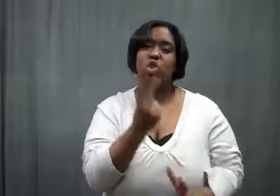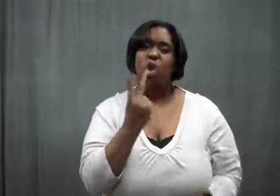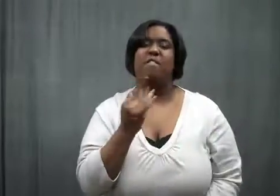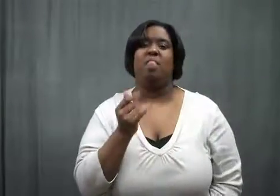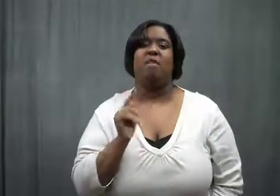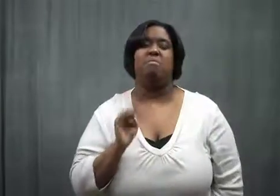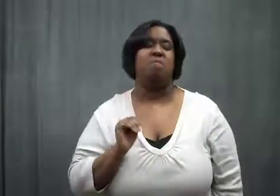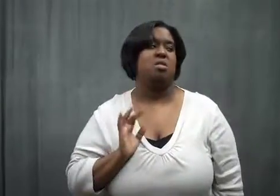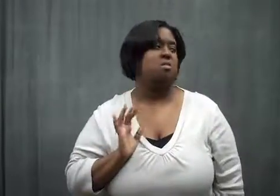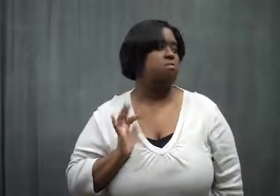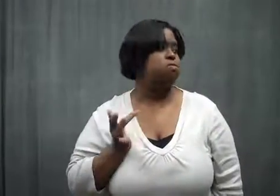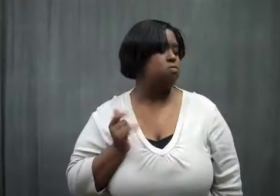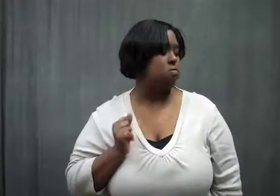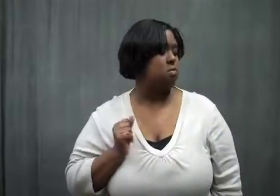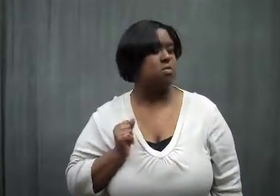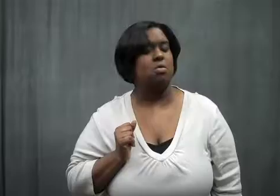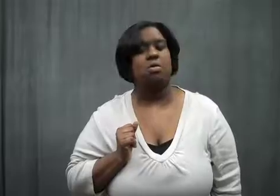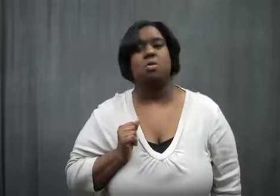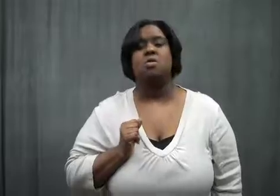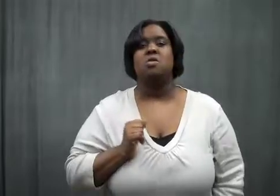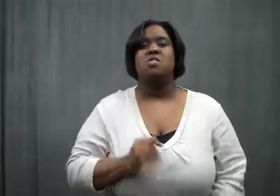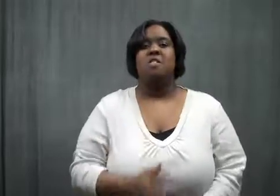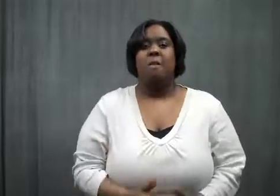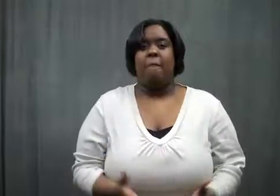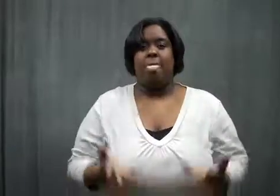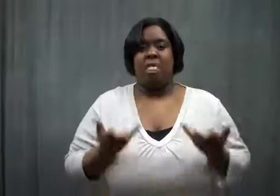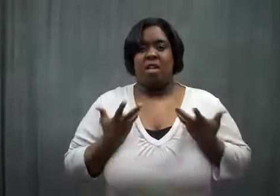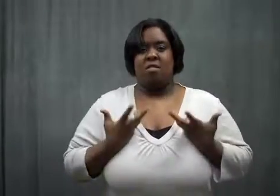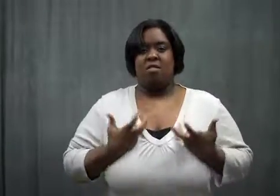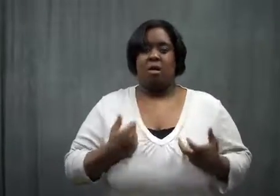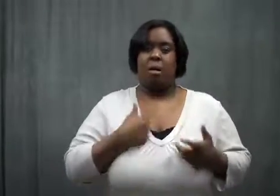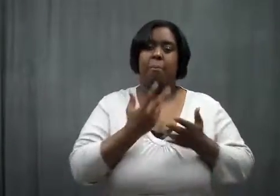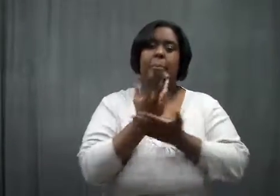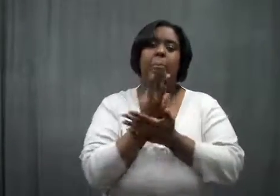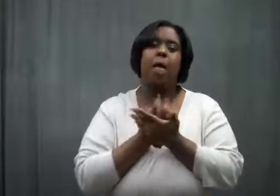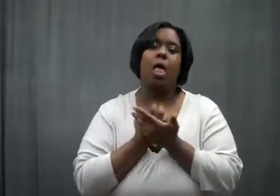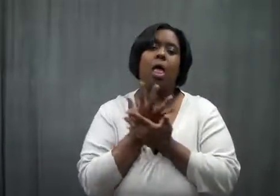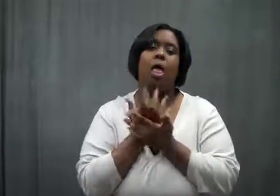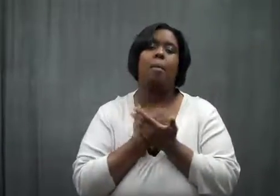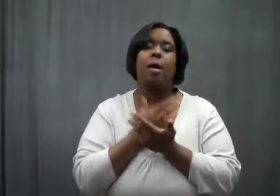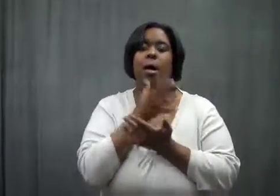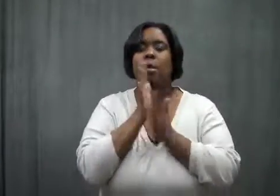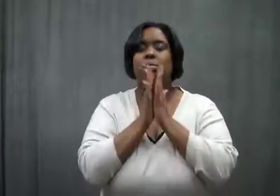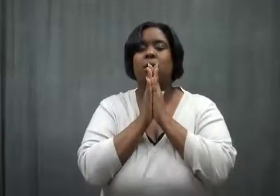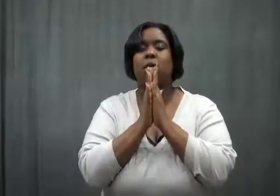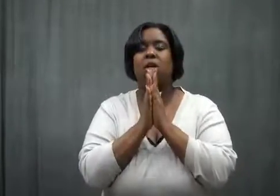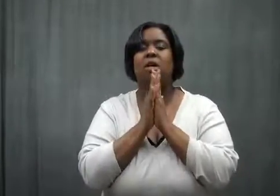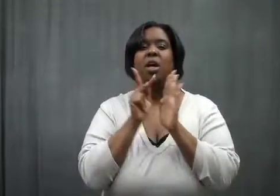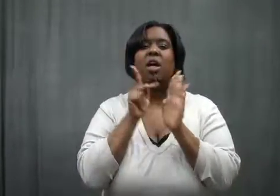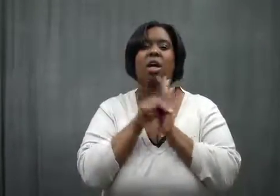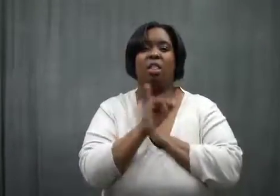They had two of them! I begged them to please kill those birds!